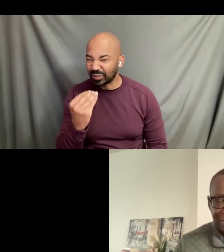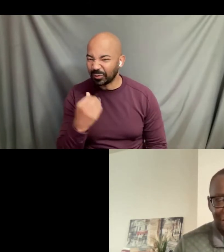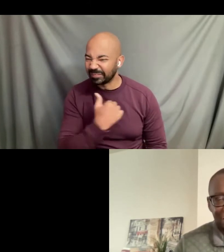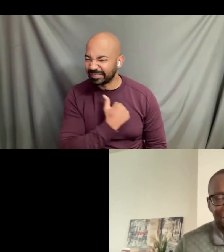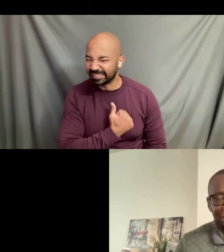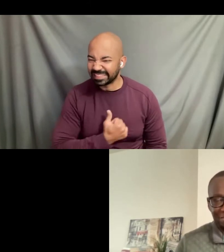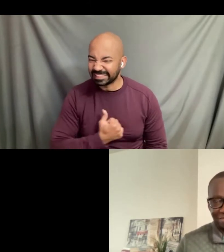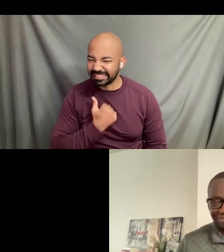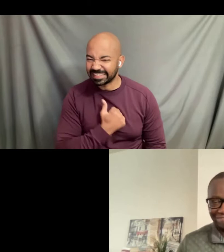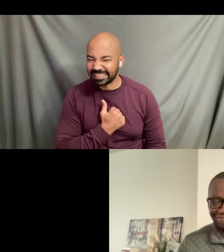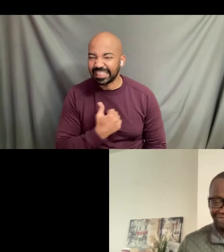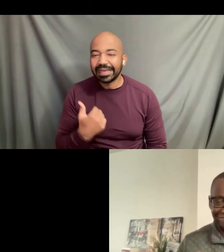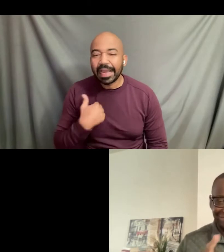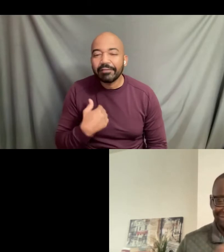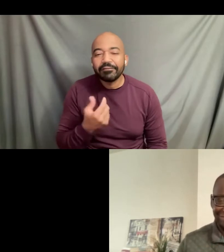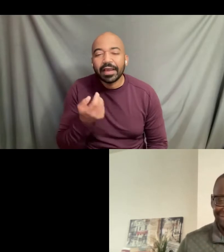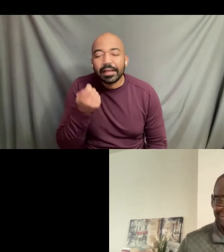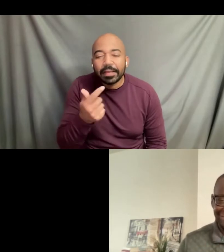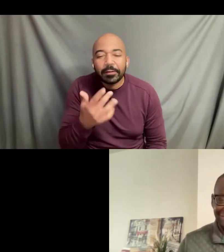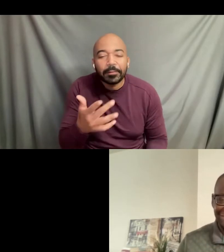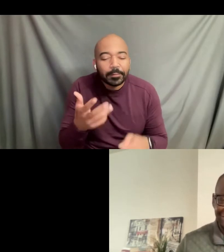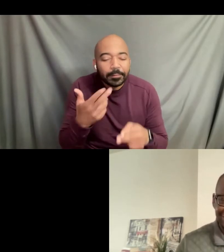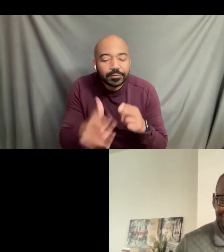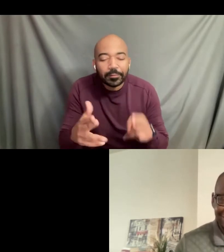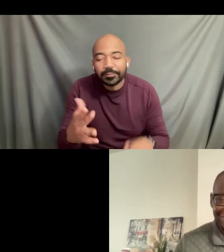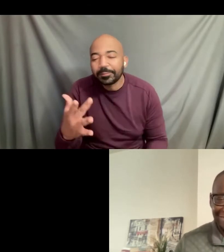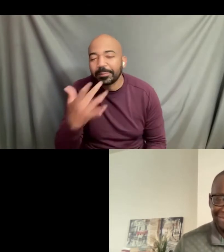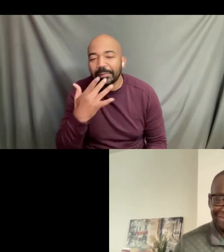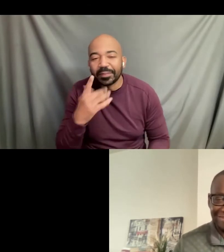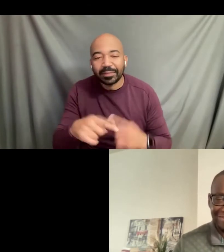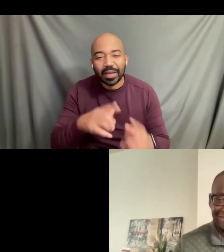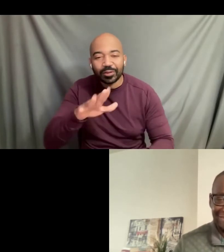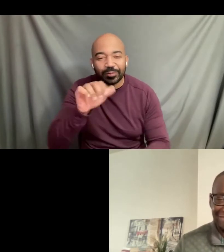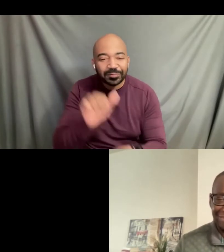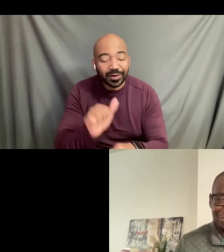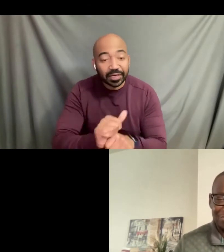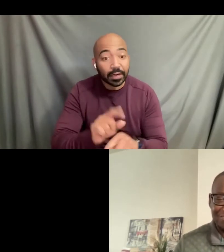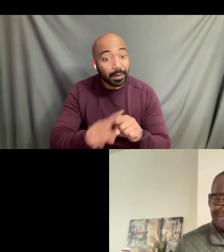only be getting a little taste of what you do. But I'm really looking forward to learning more,